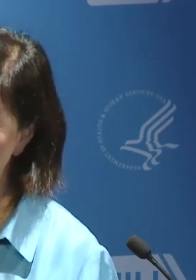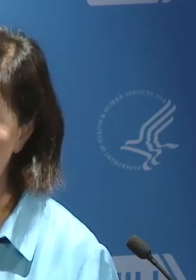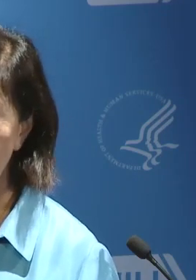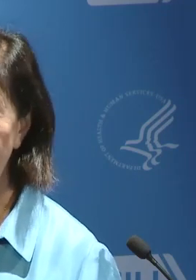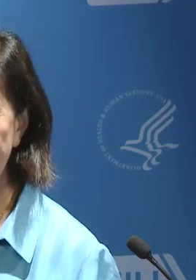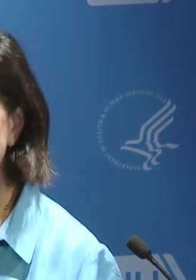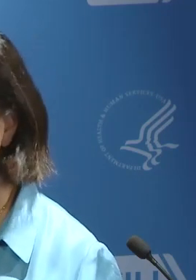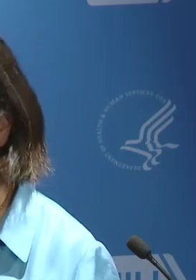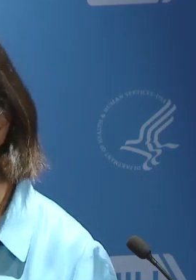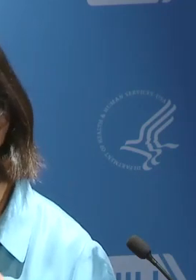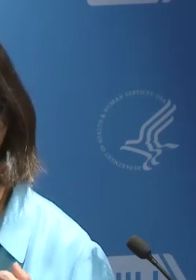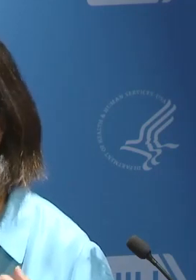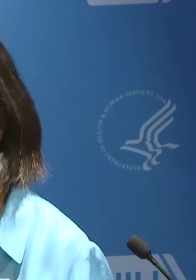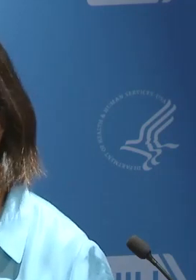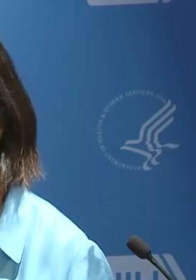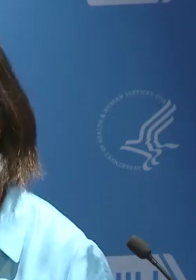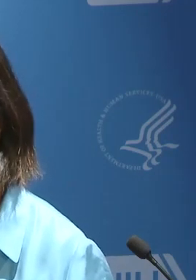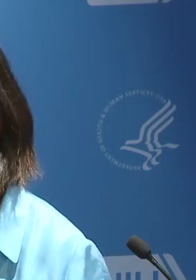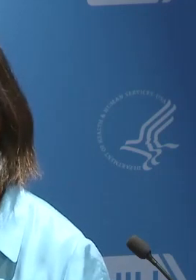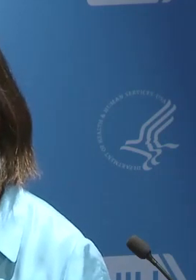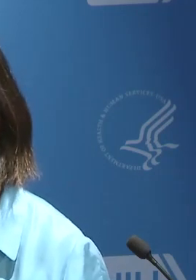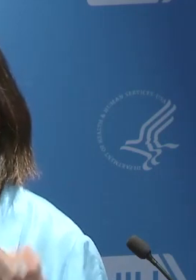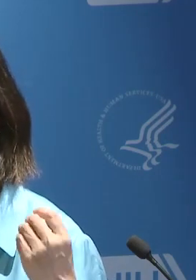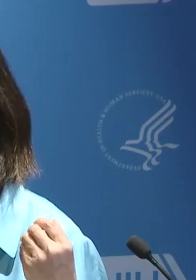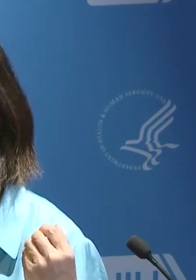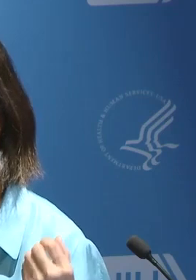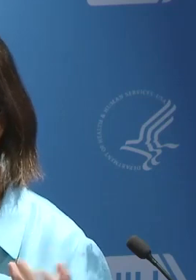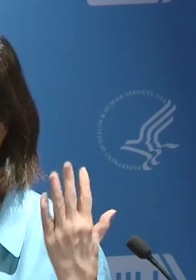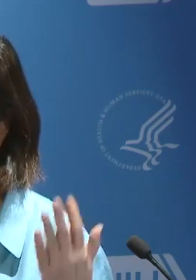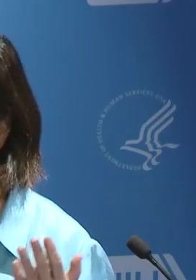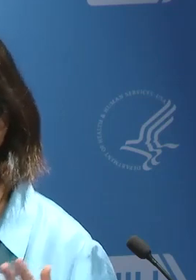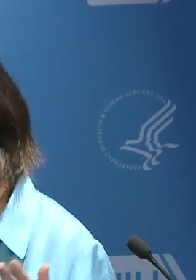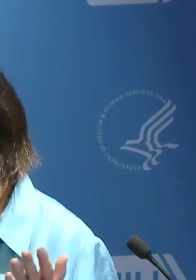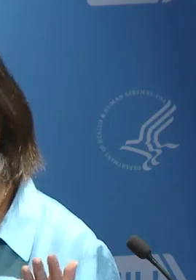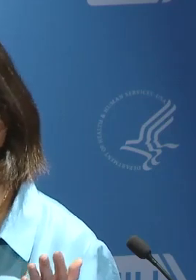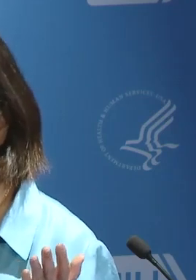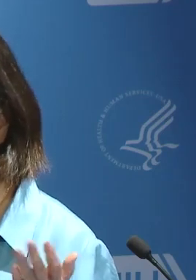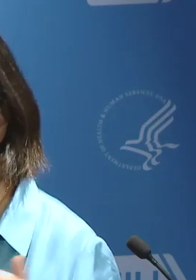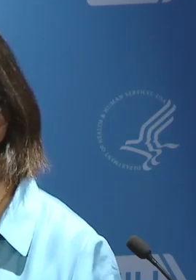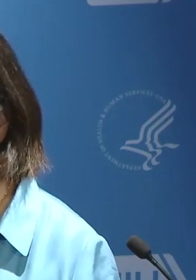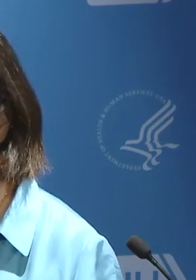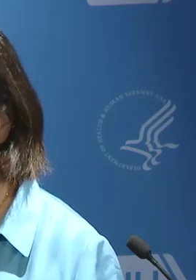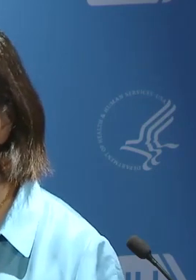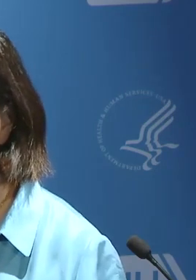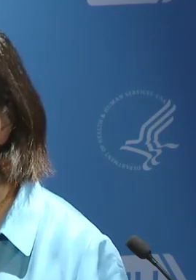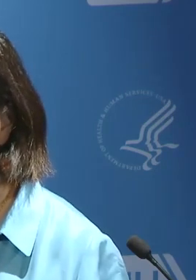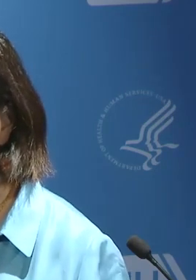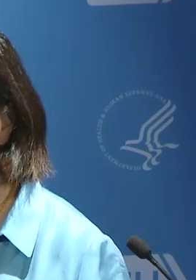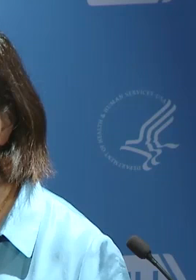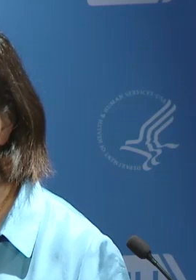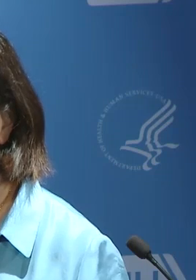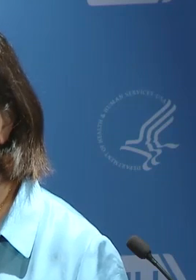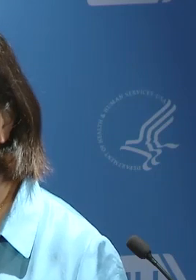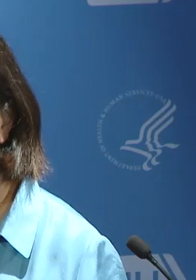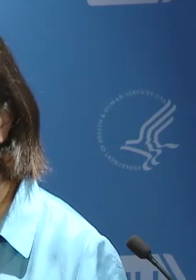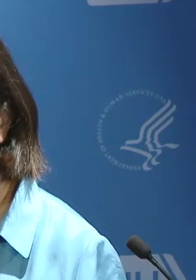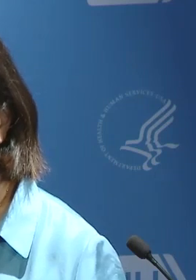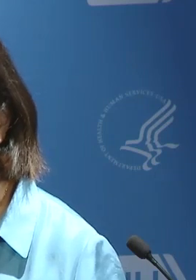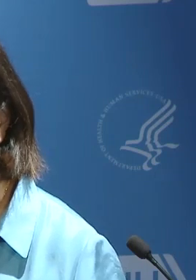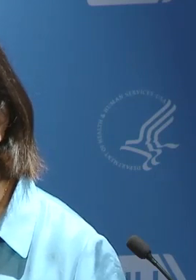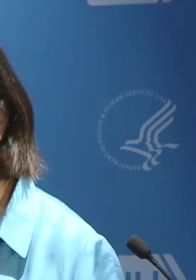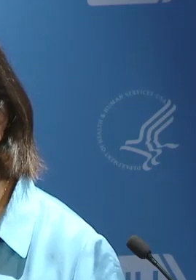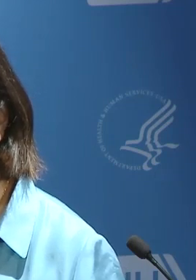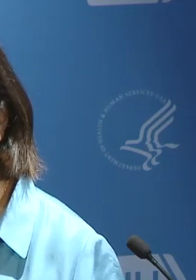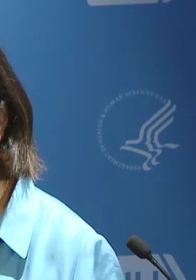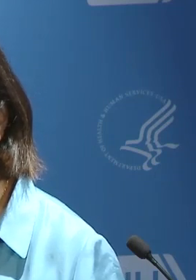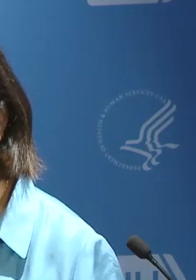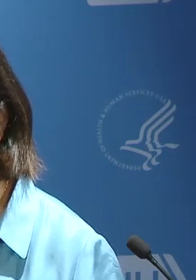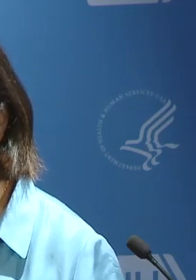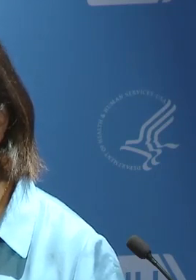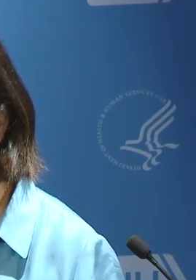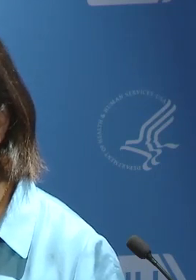WALKING IS -- YOU ARE